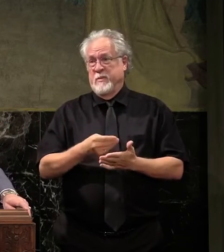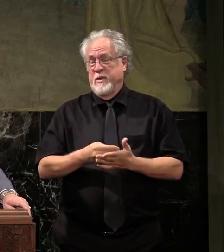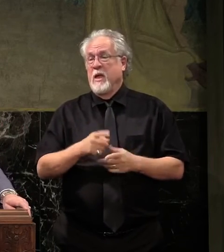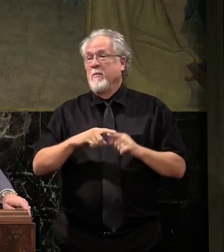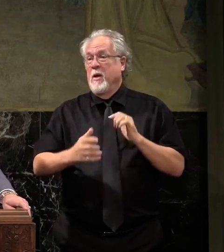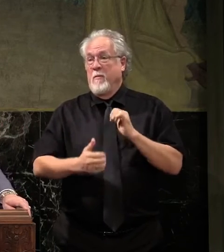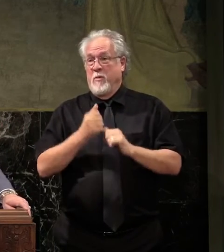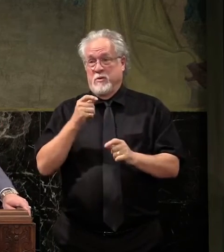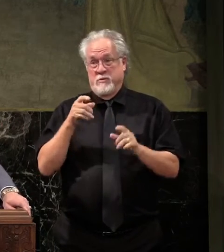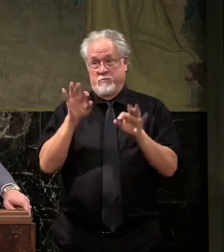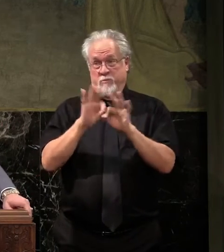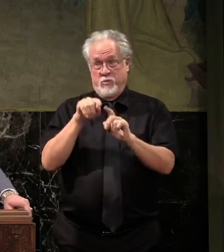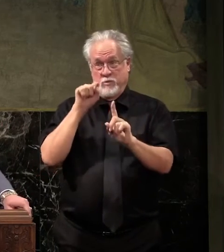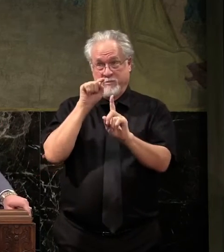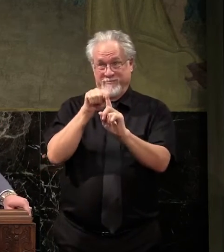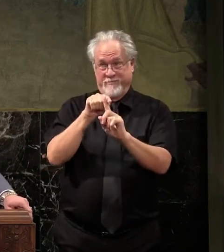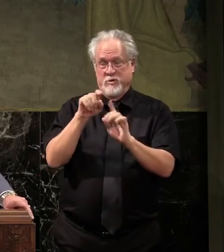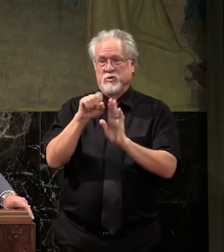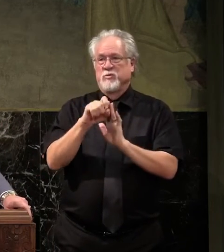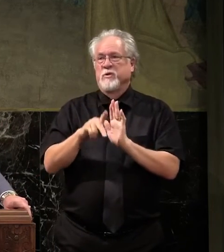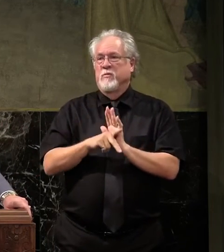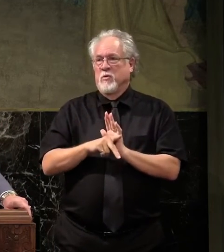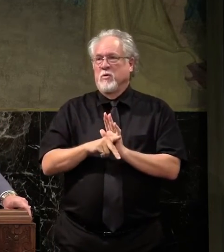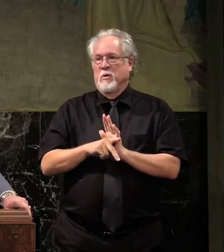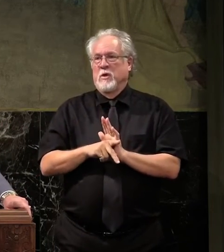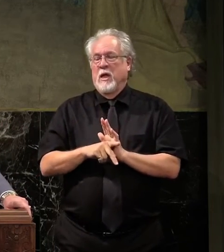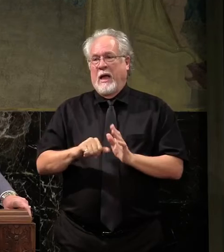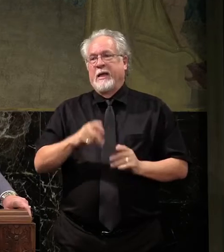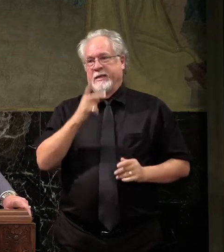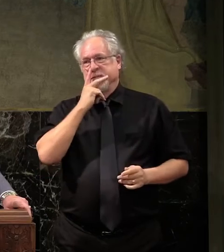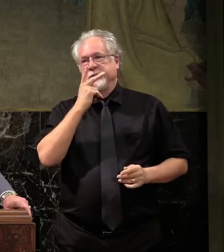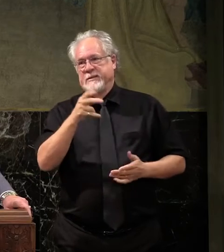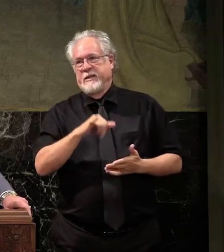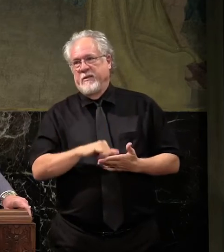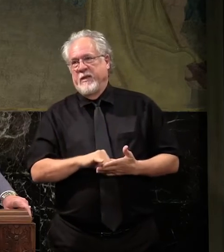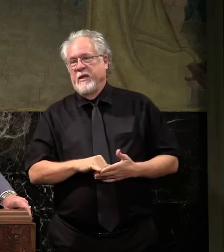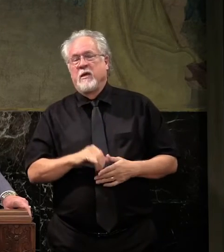acute need was in Shreveport. I can absolutely concede that but we have a